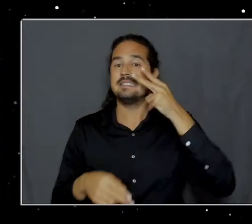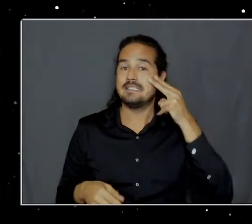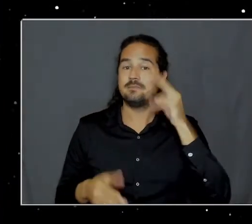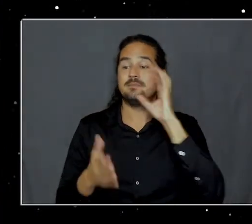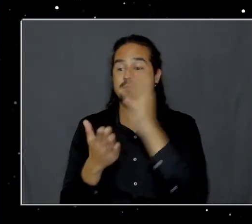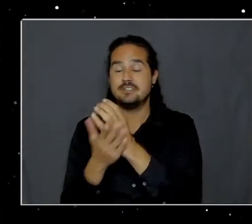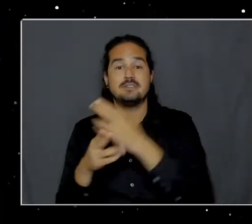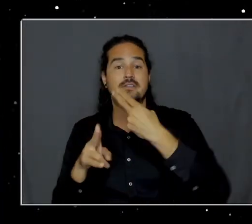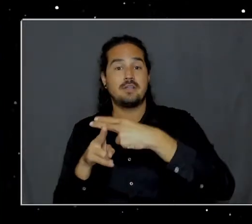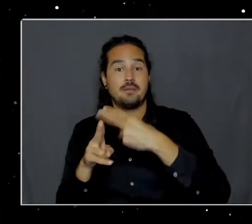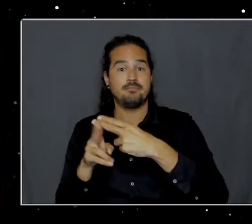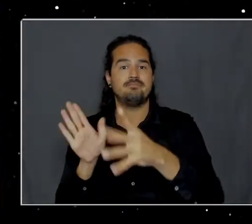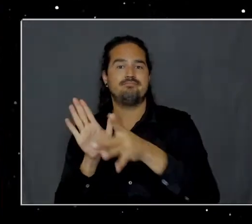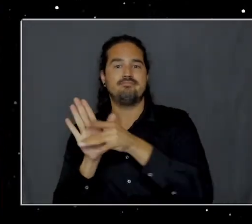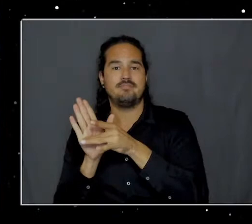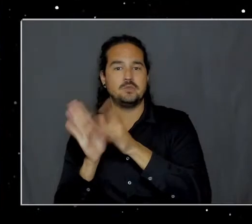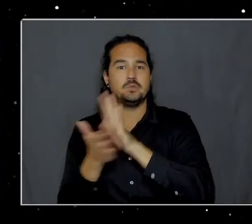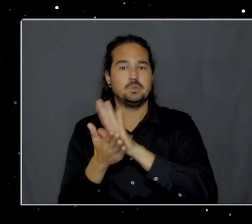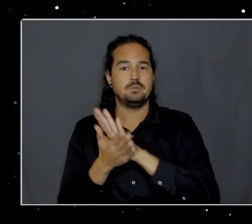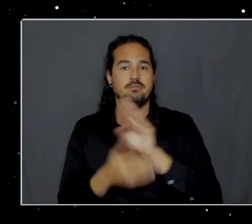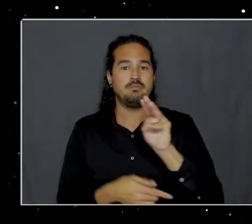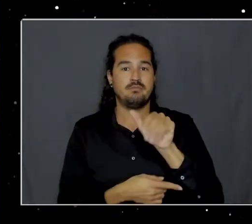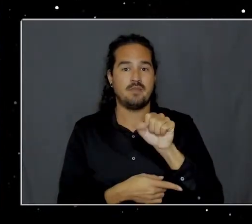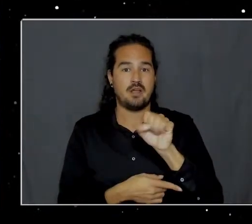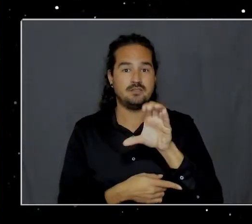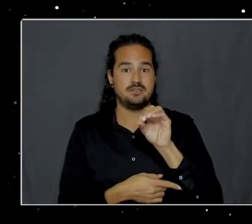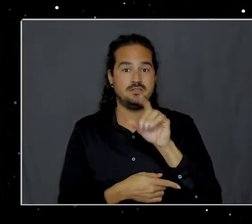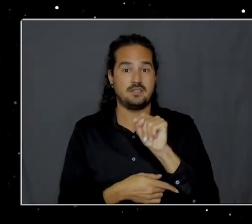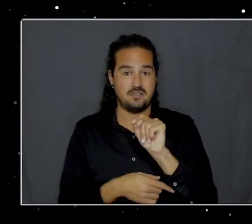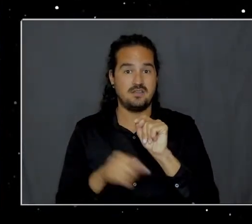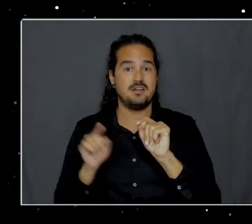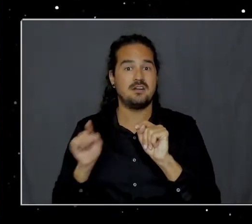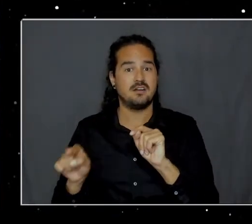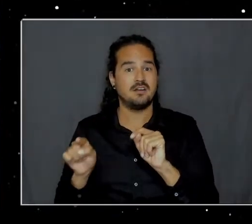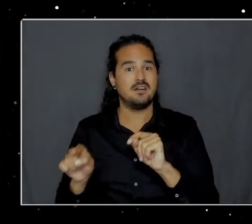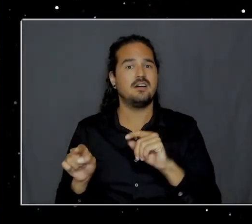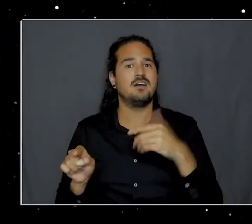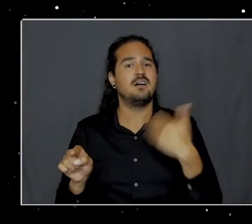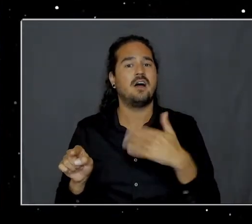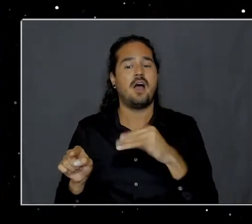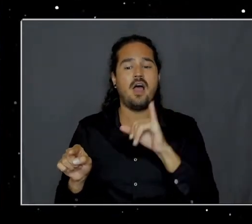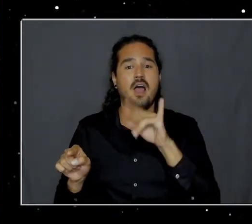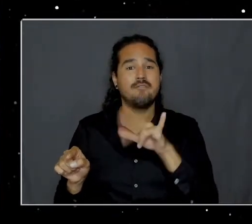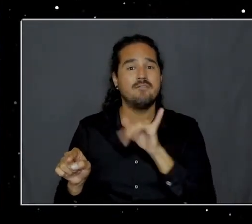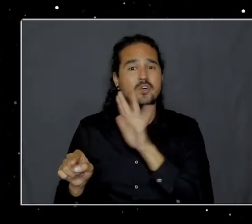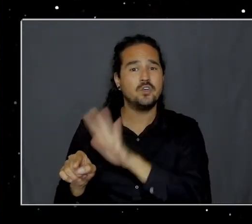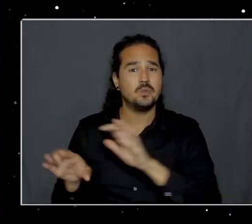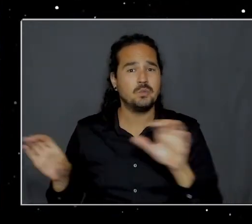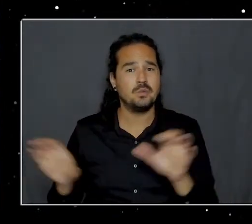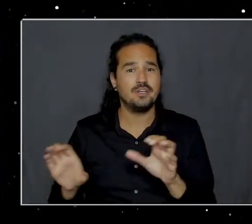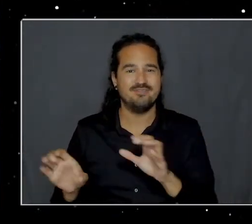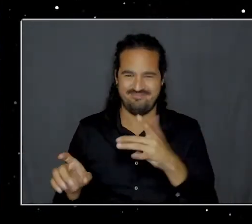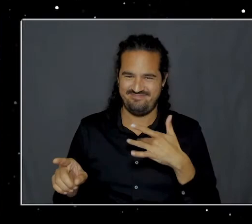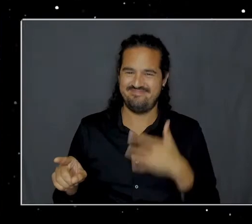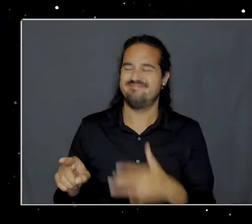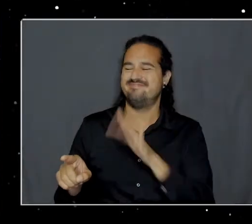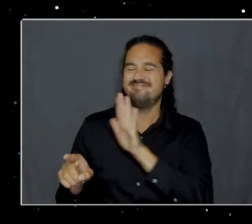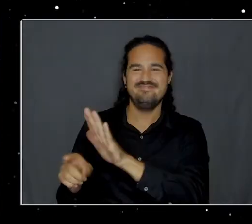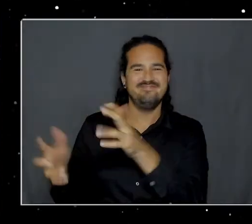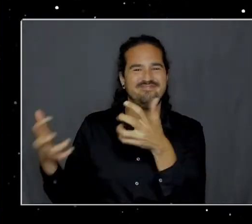THIS IMPORTANT ACCOMPLISHMENT IS IN A DIRECT ALIGNMENT WITH NOT ONLY WITH IVY'S PERSONALITY, BUT